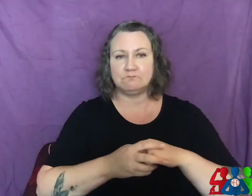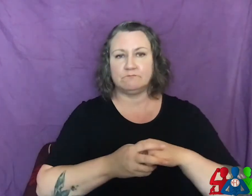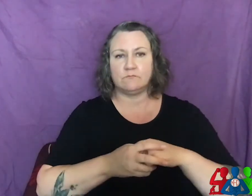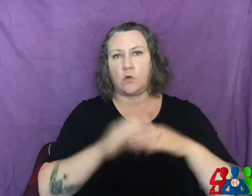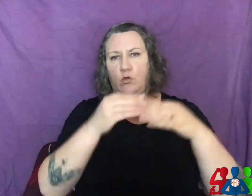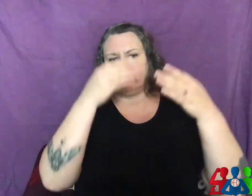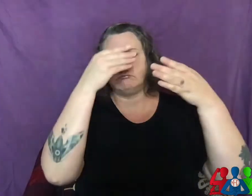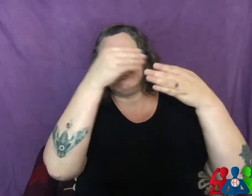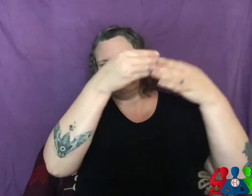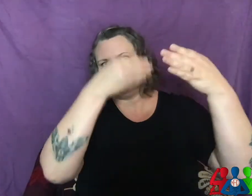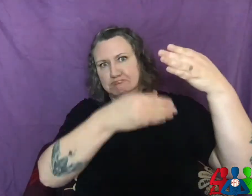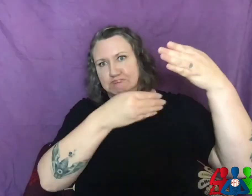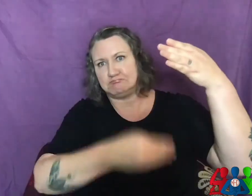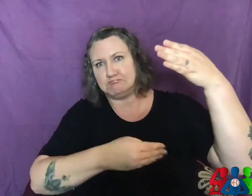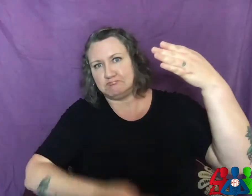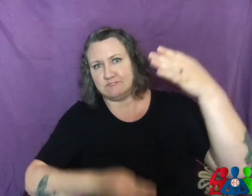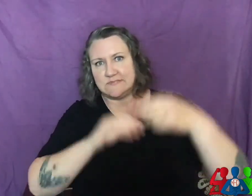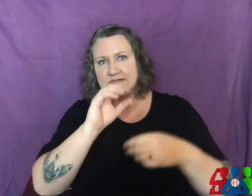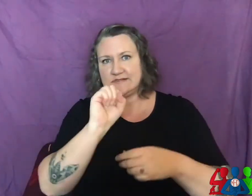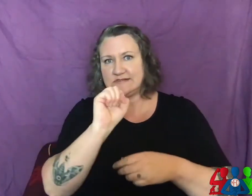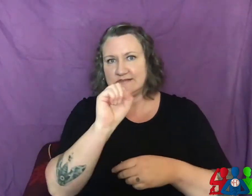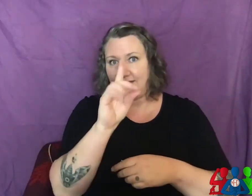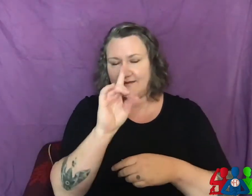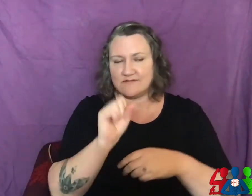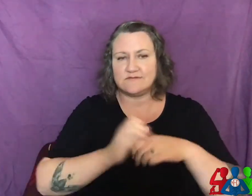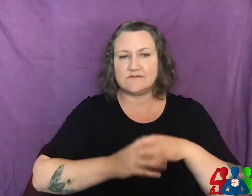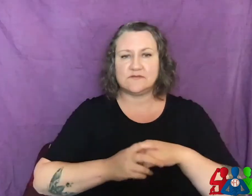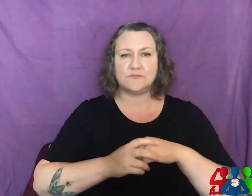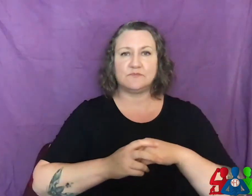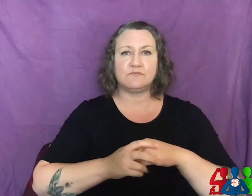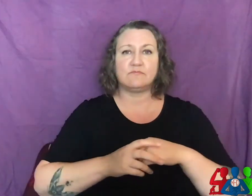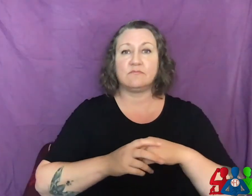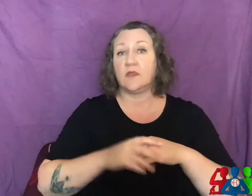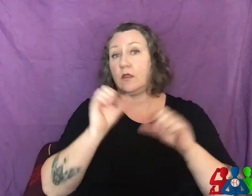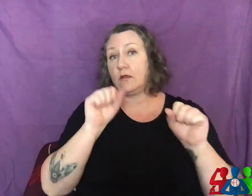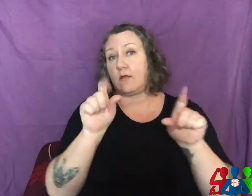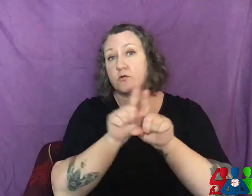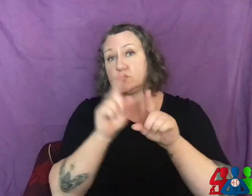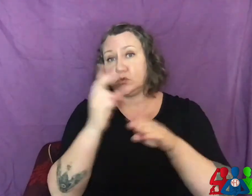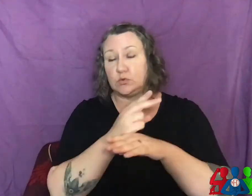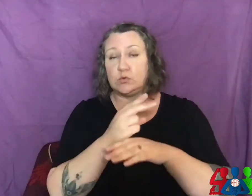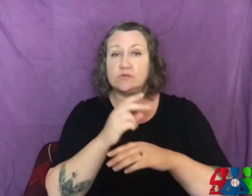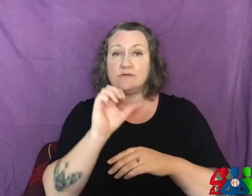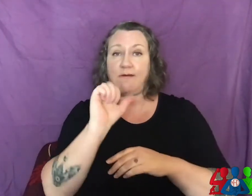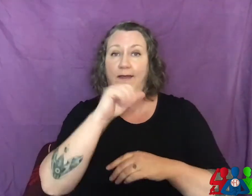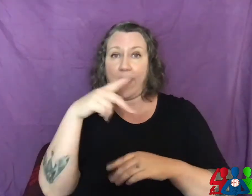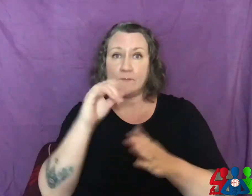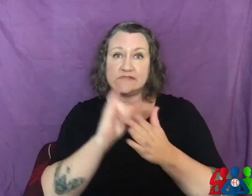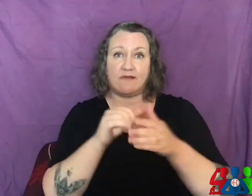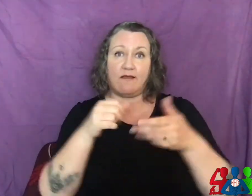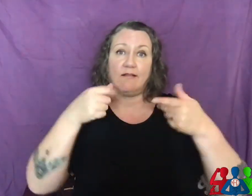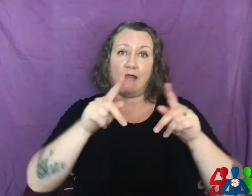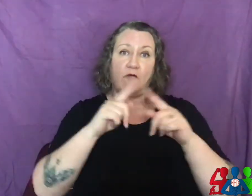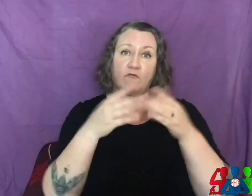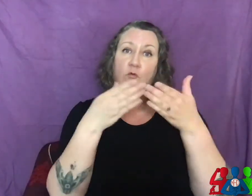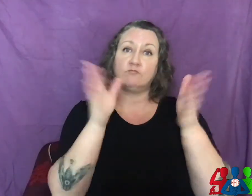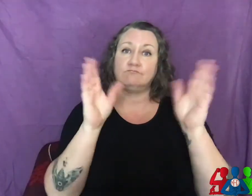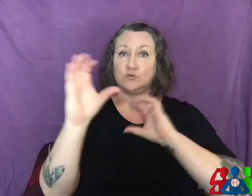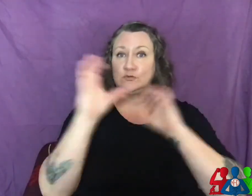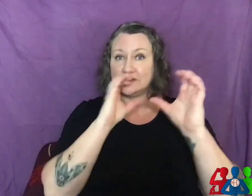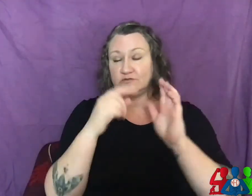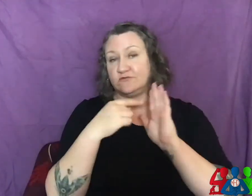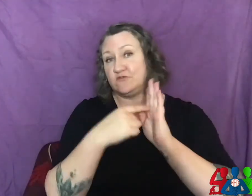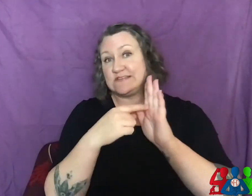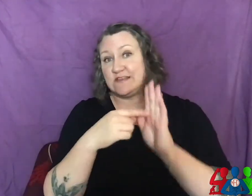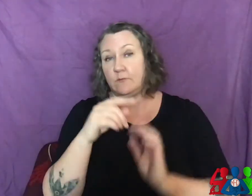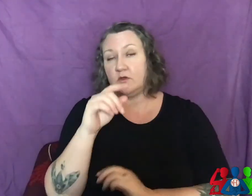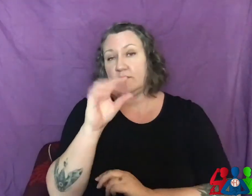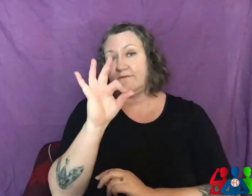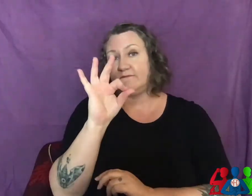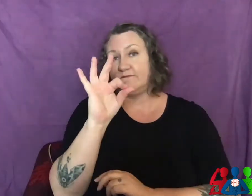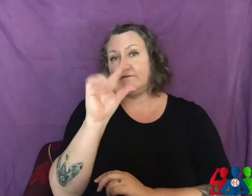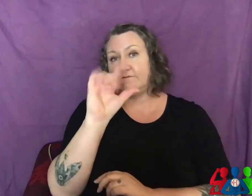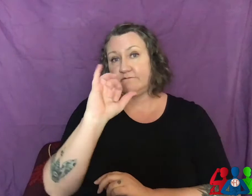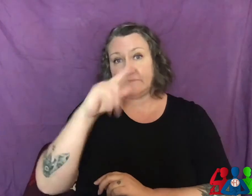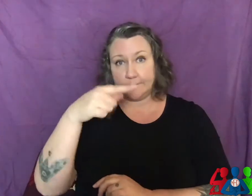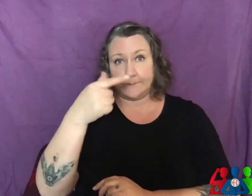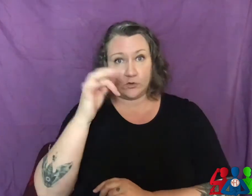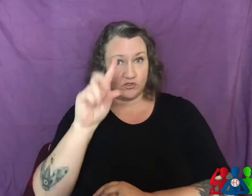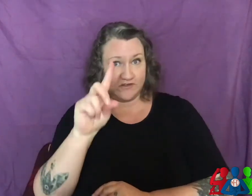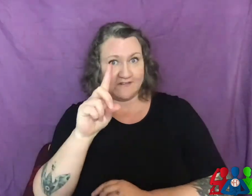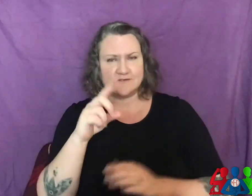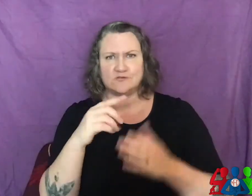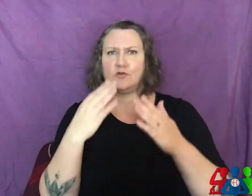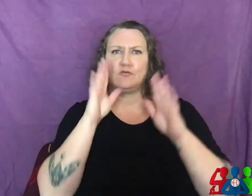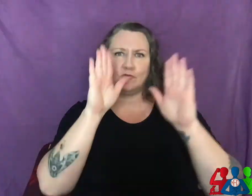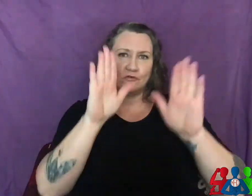a slide or to a series of slides in a team. You can also ask them to use apps that allow for open